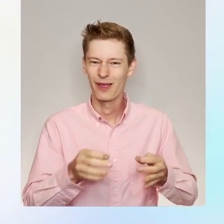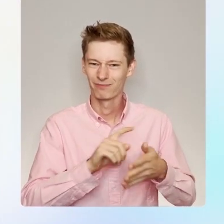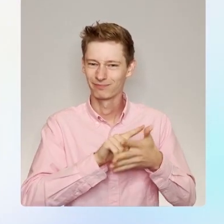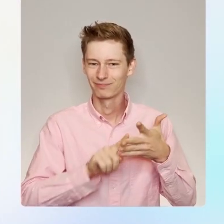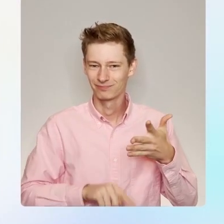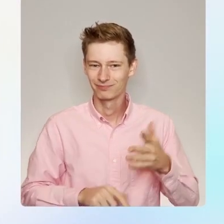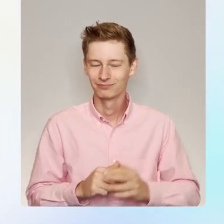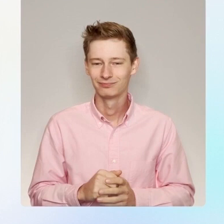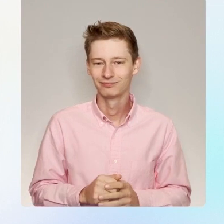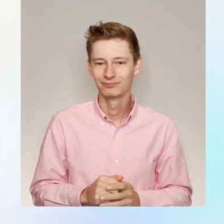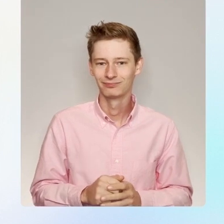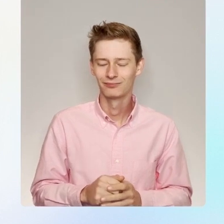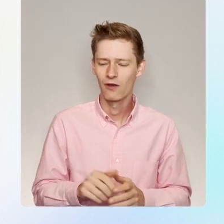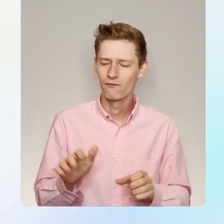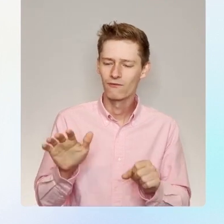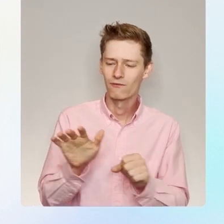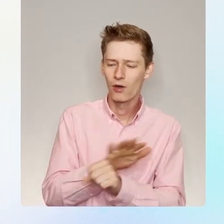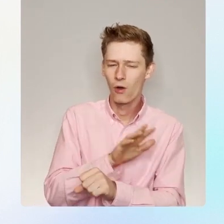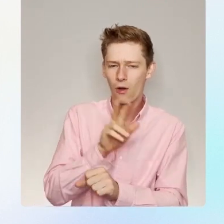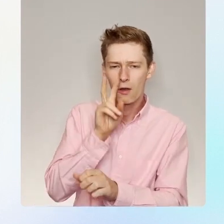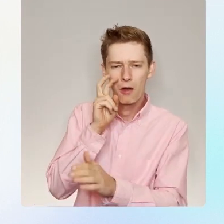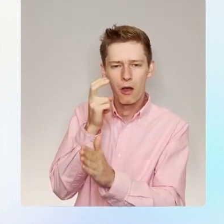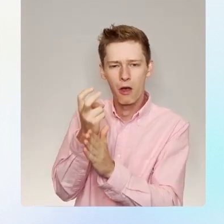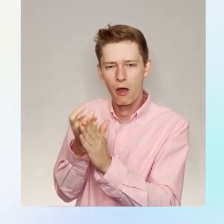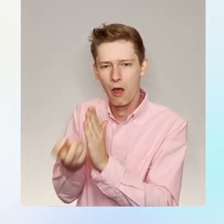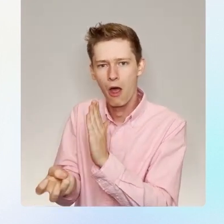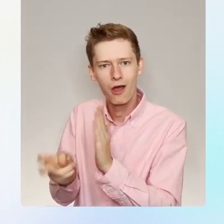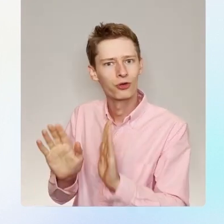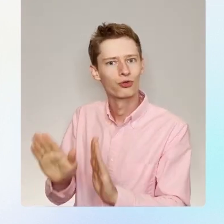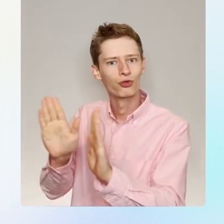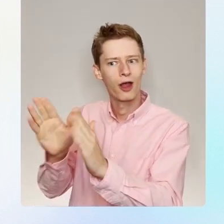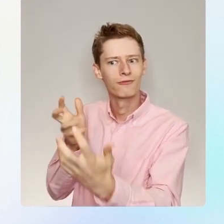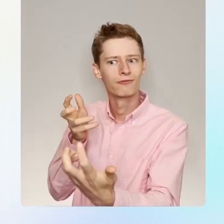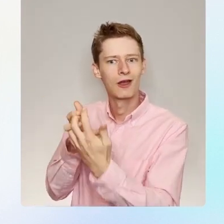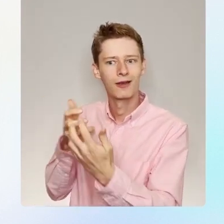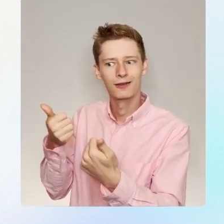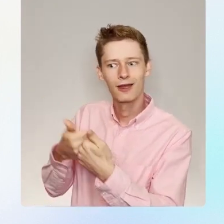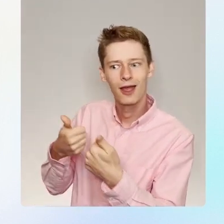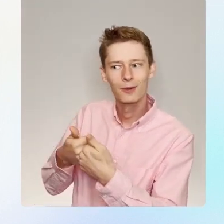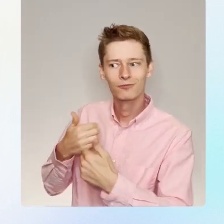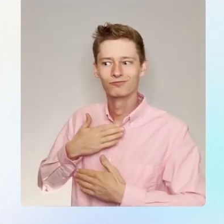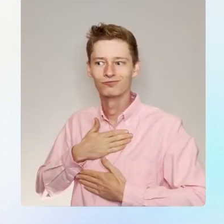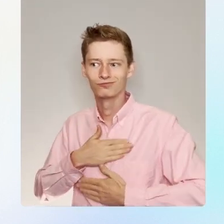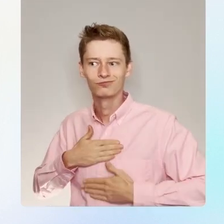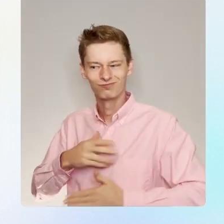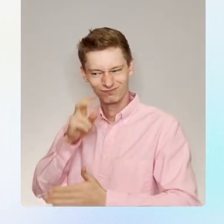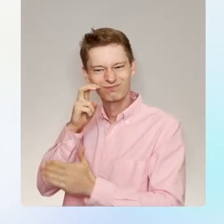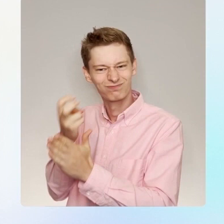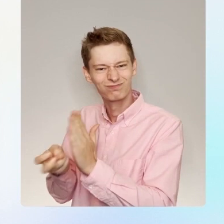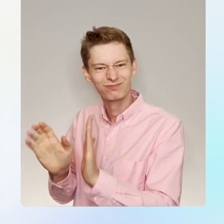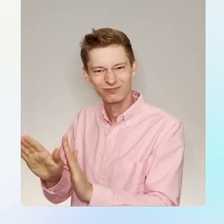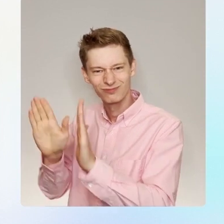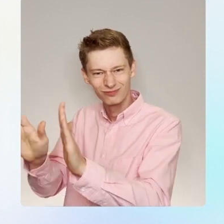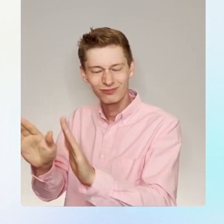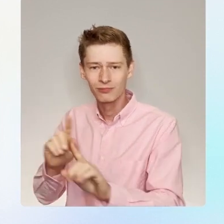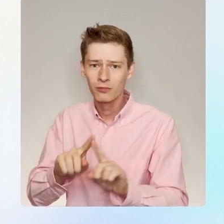Being fully immersed is great for gaming and entertainment but when you're using VR for other purposes such as reading or working